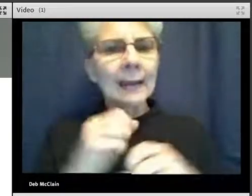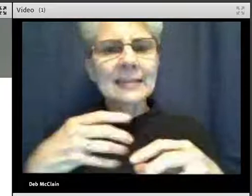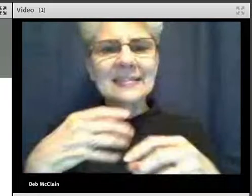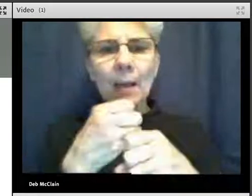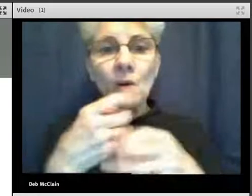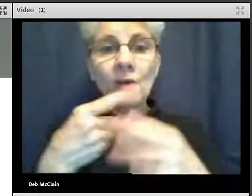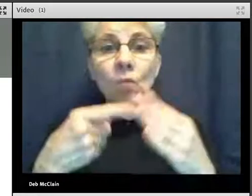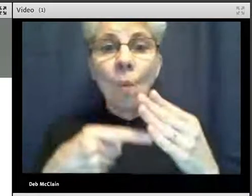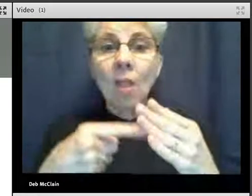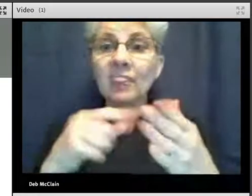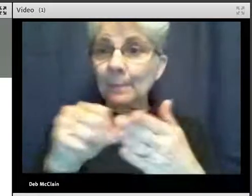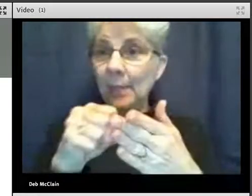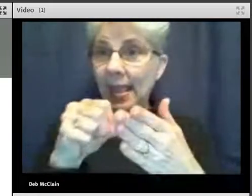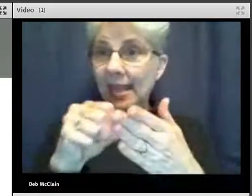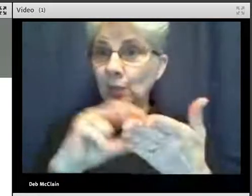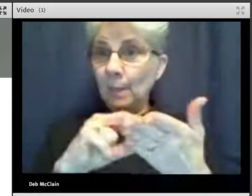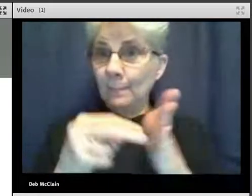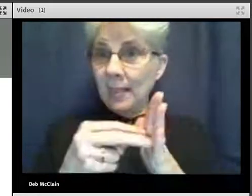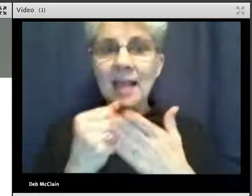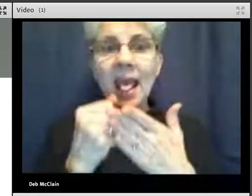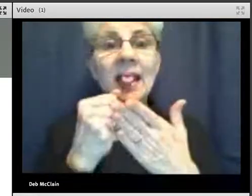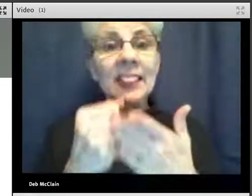of what that page means and that helps the search engine go,